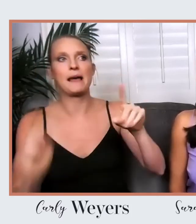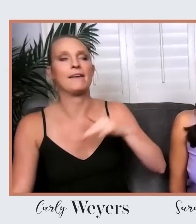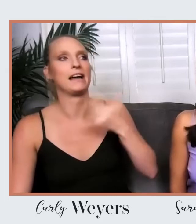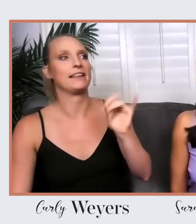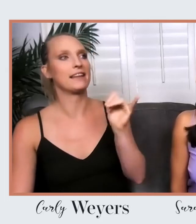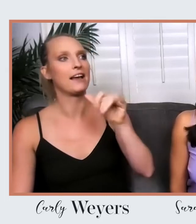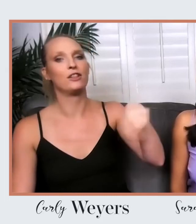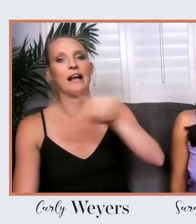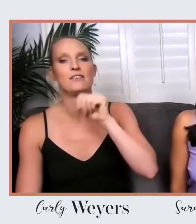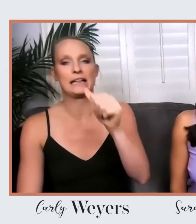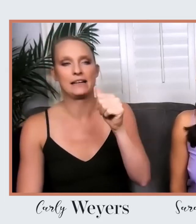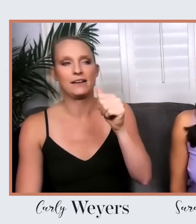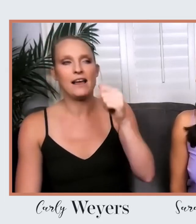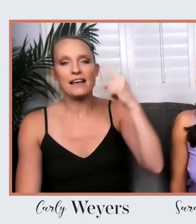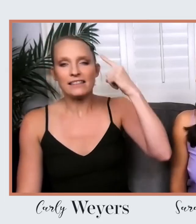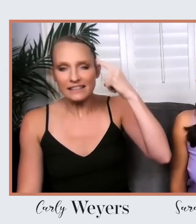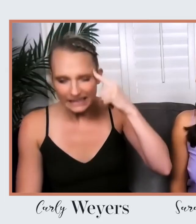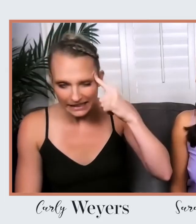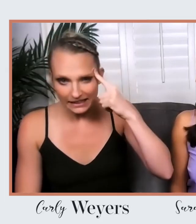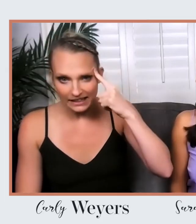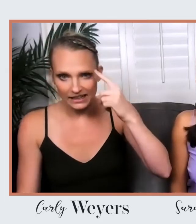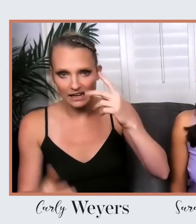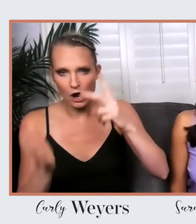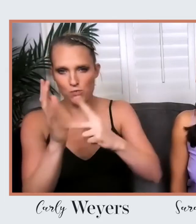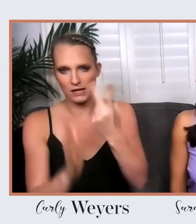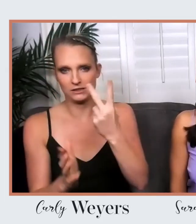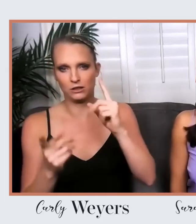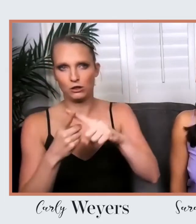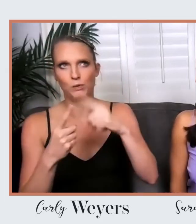but making, it feels like they just don't think twice